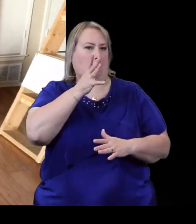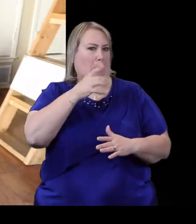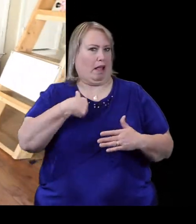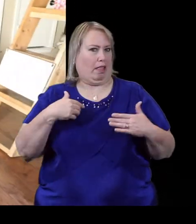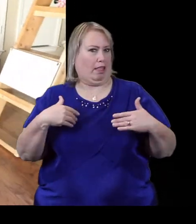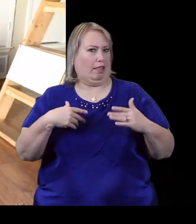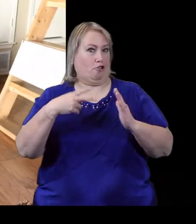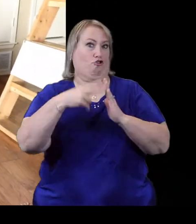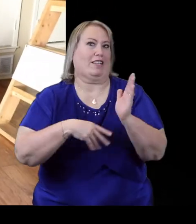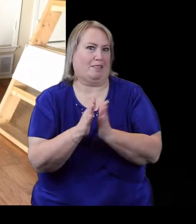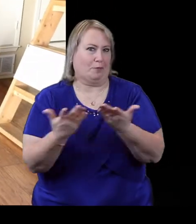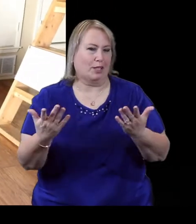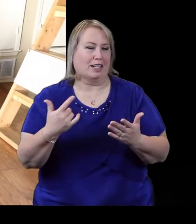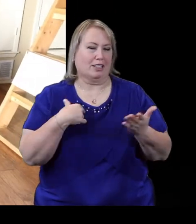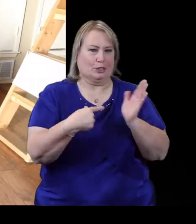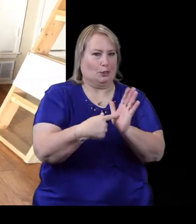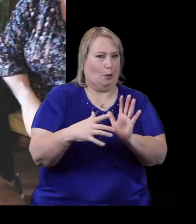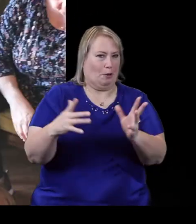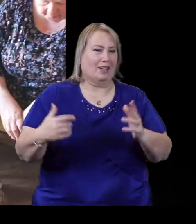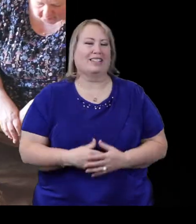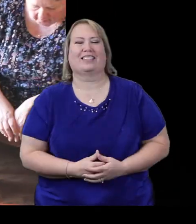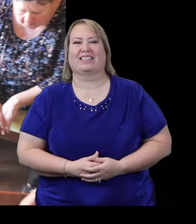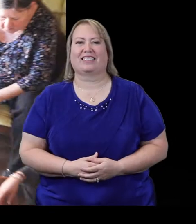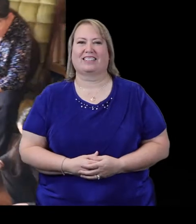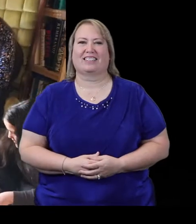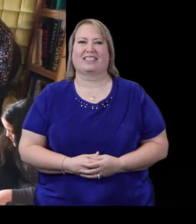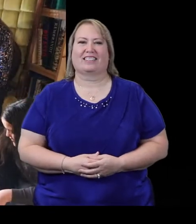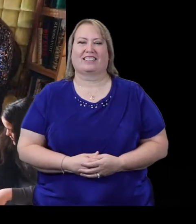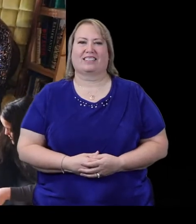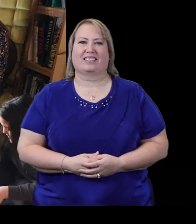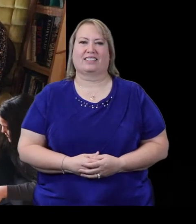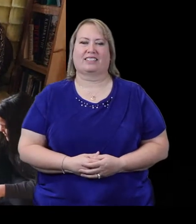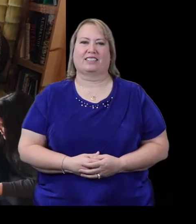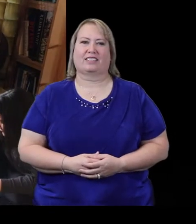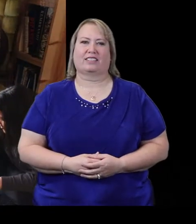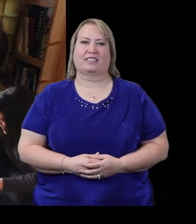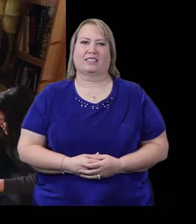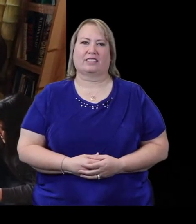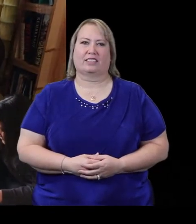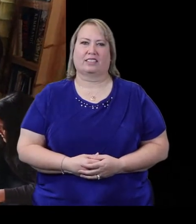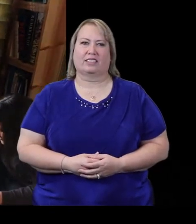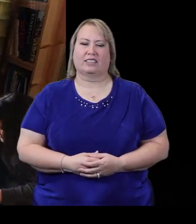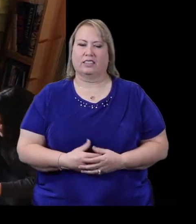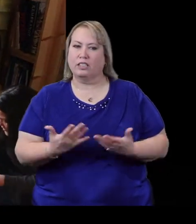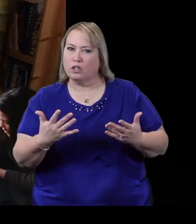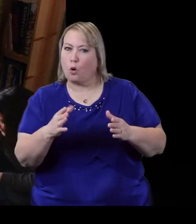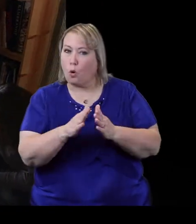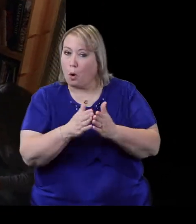I'm just made the noises. Well that's okay. That's fine. [ Background sounds ] Open. Open.